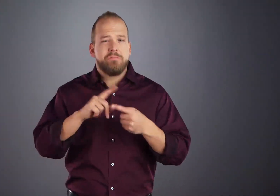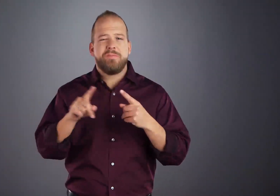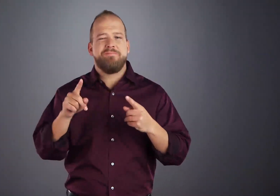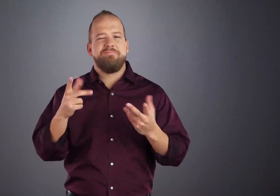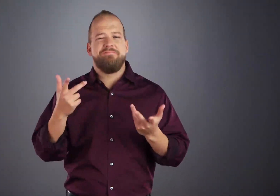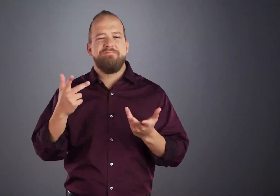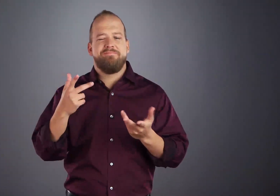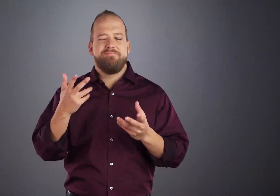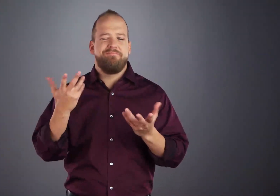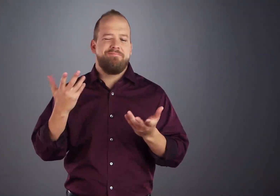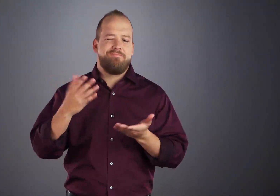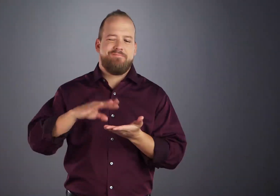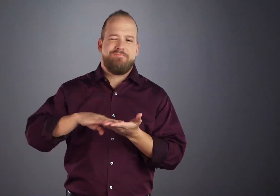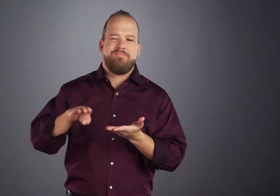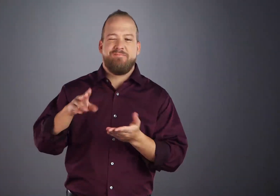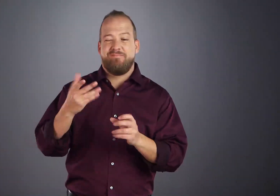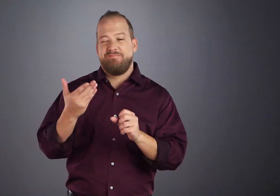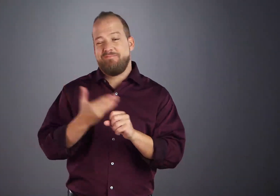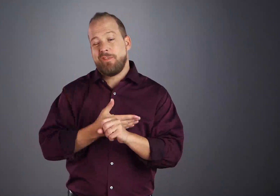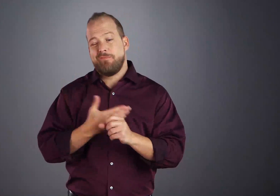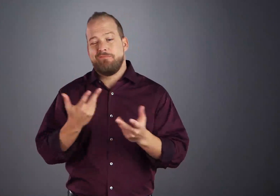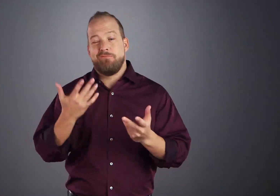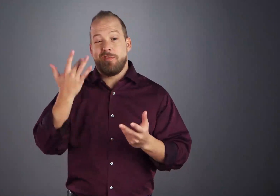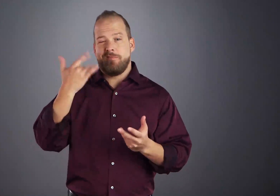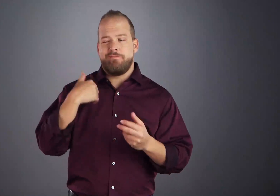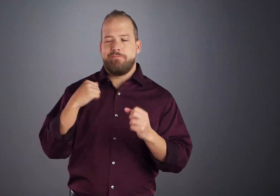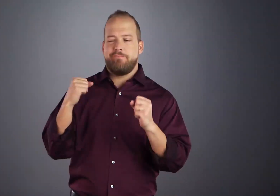of a brawl with a taxi driver.